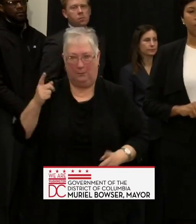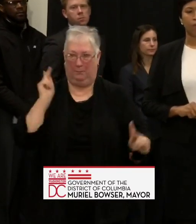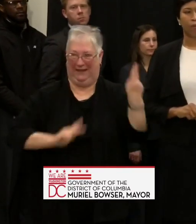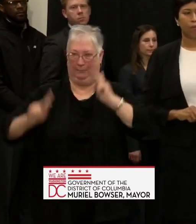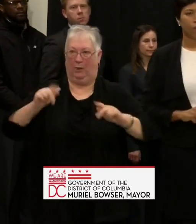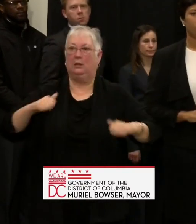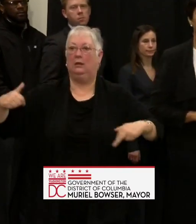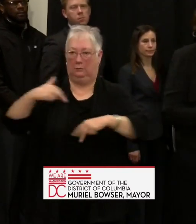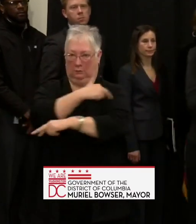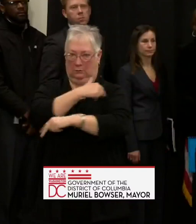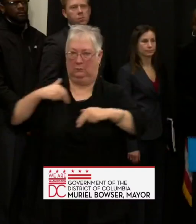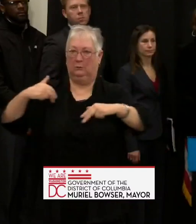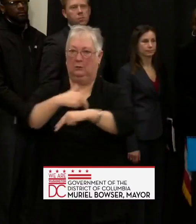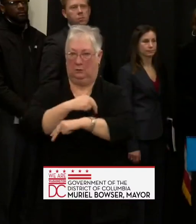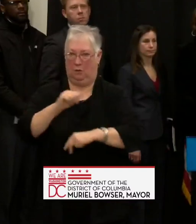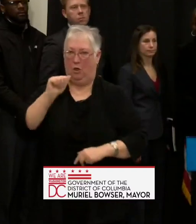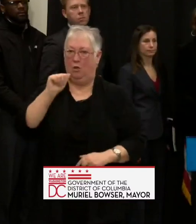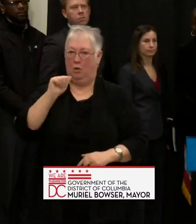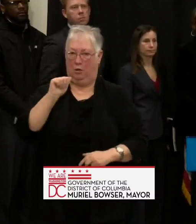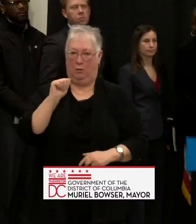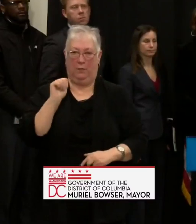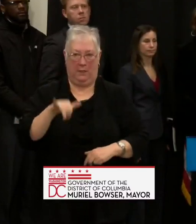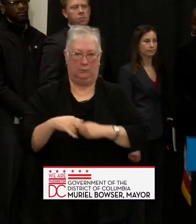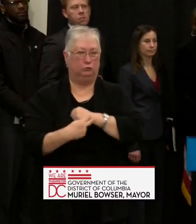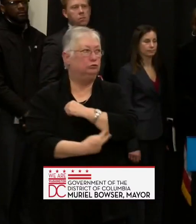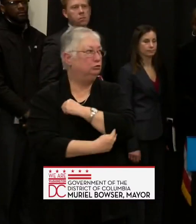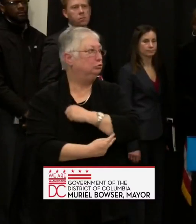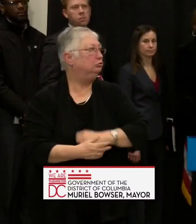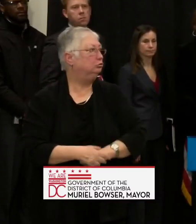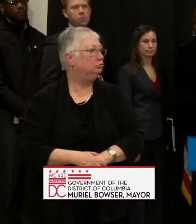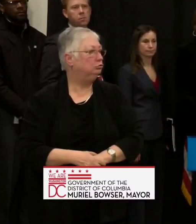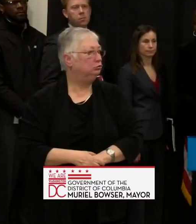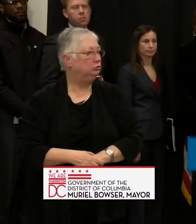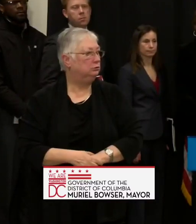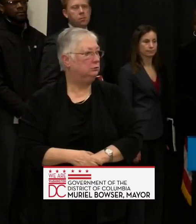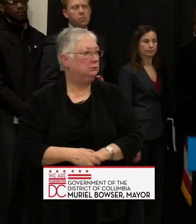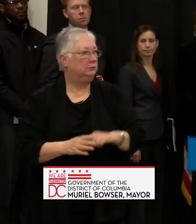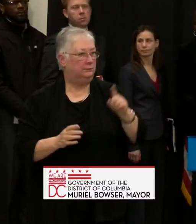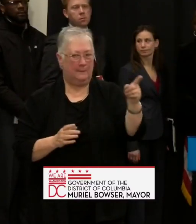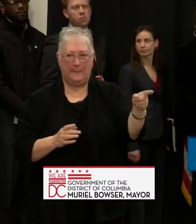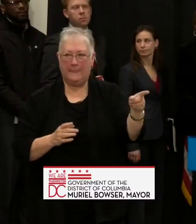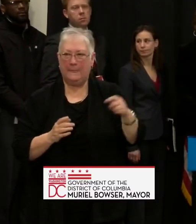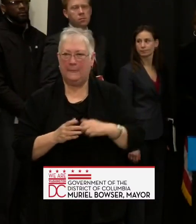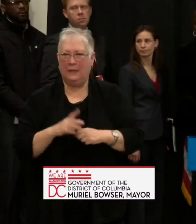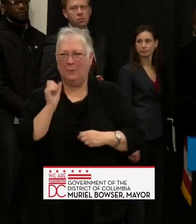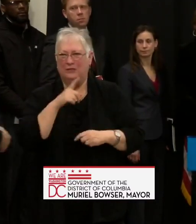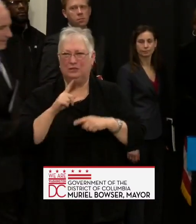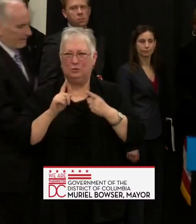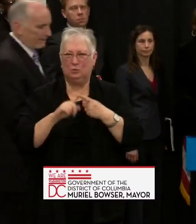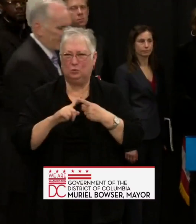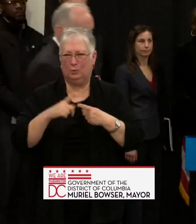A QUESTION FOR MR. WIEDEFELD, IS THIS SOMETHING YOU BUILT IN